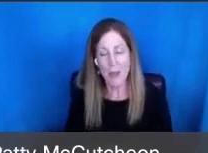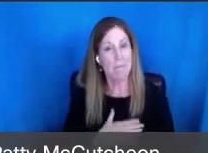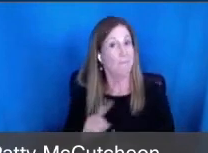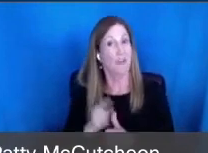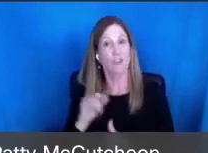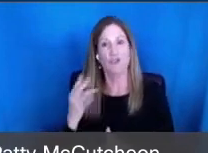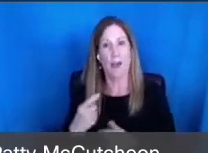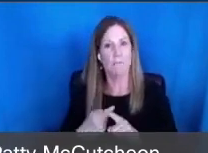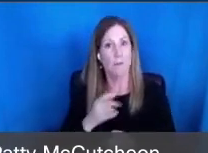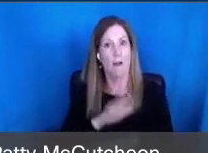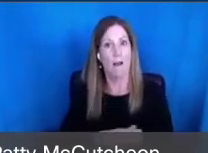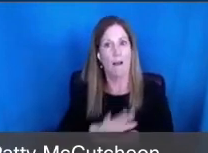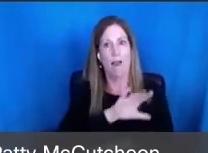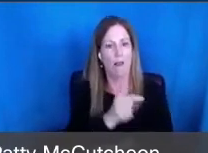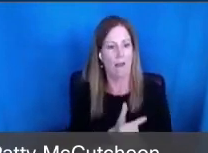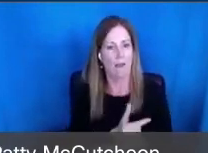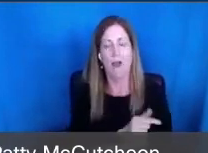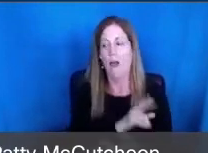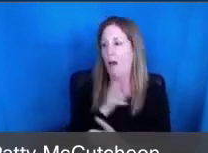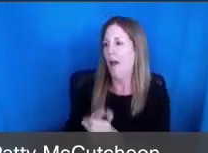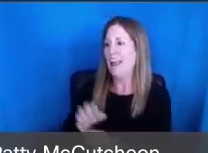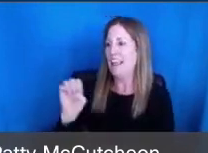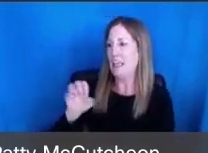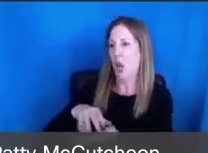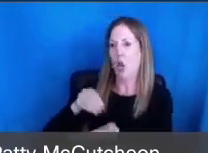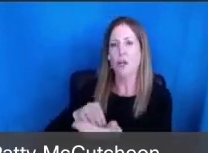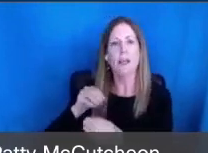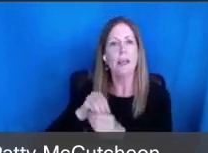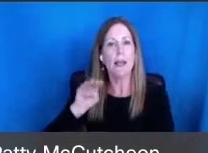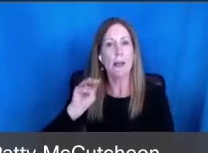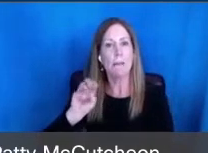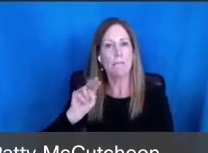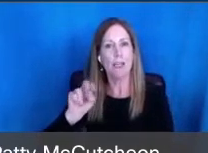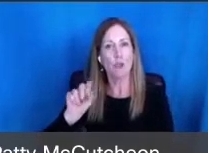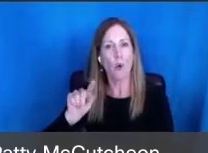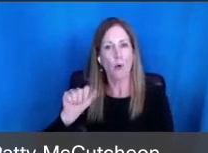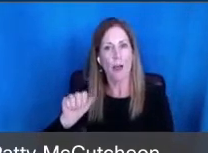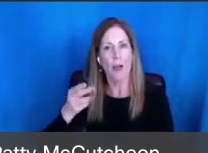was working for an eLearning firm in Mendota Heights called Allen Interactions, and I learned a lot there